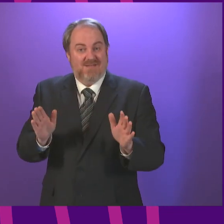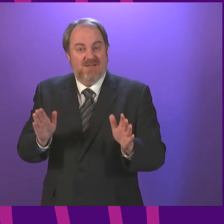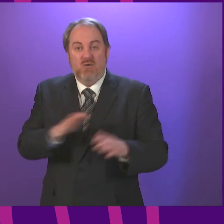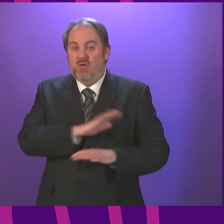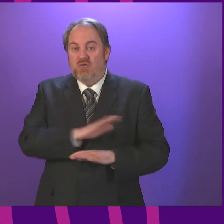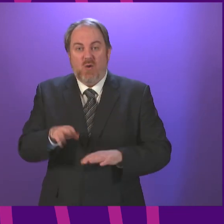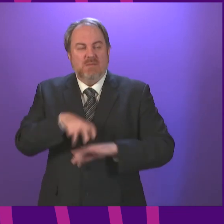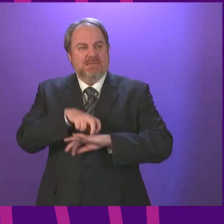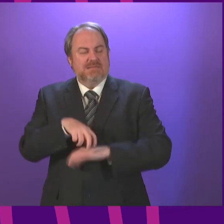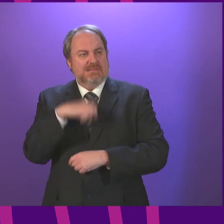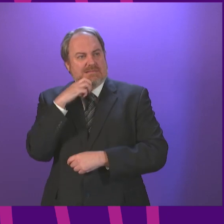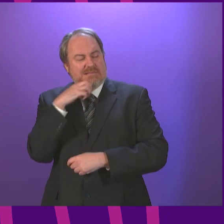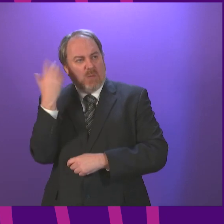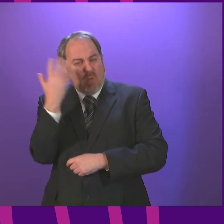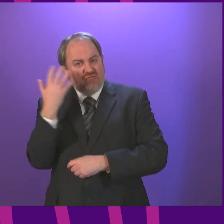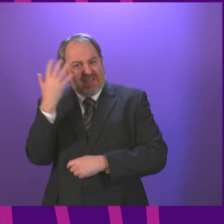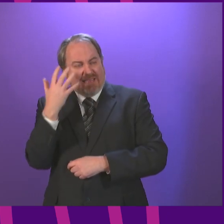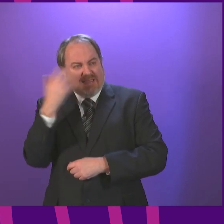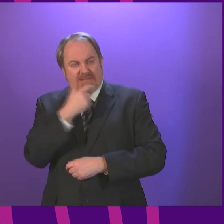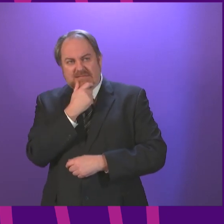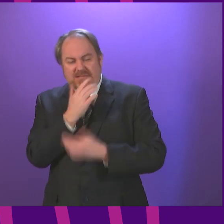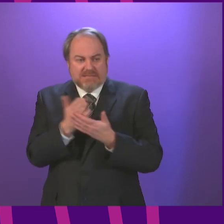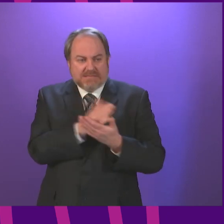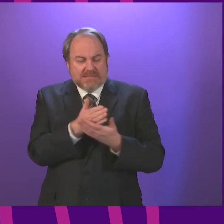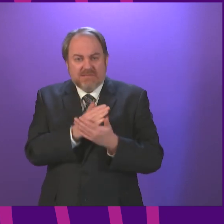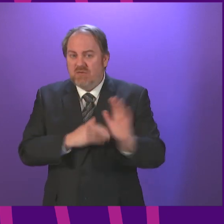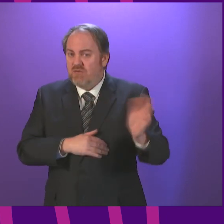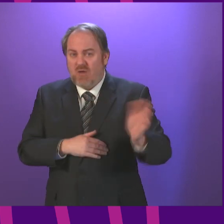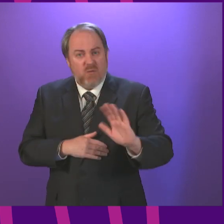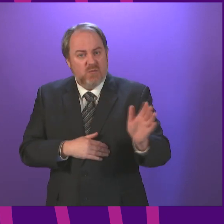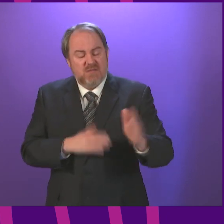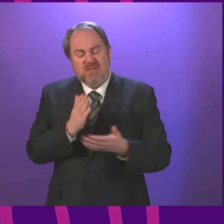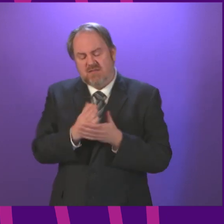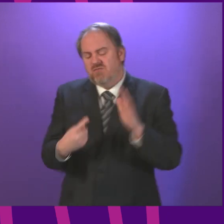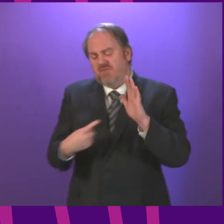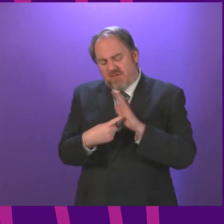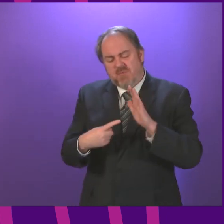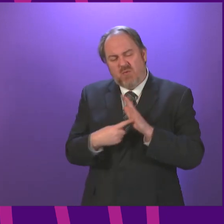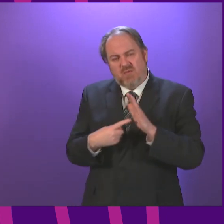sit back worrying about potential cancer symptoms when they can, should and are encouraged to